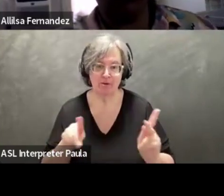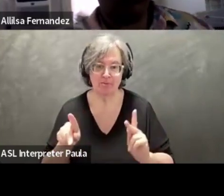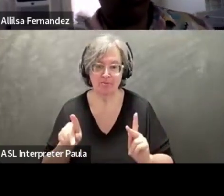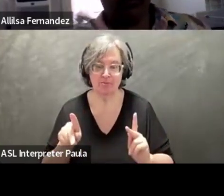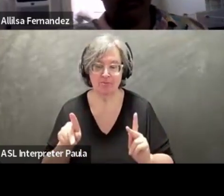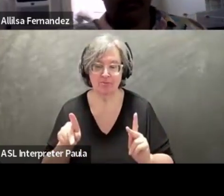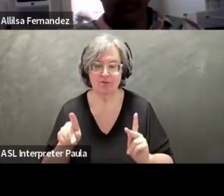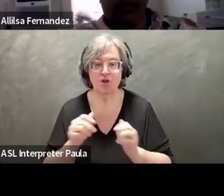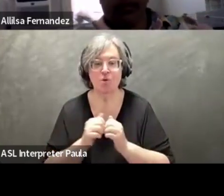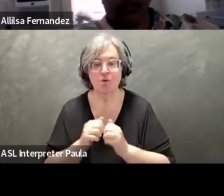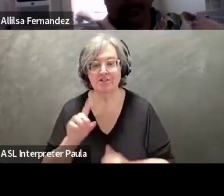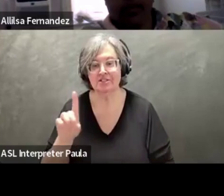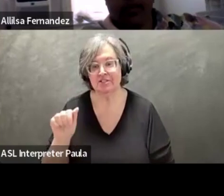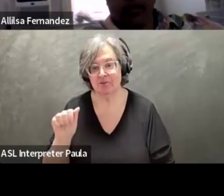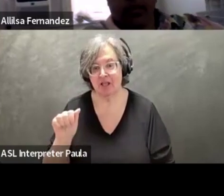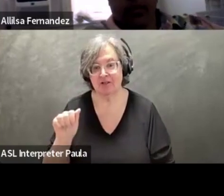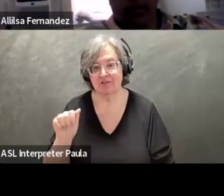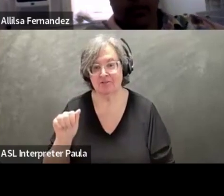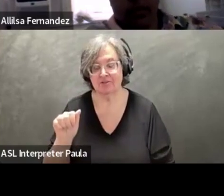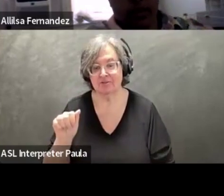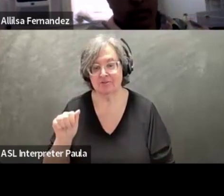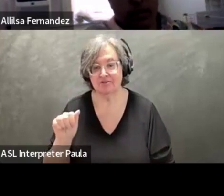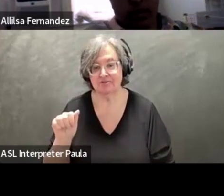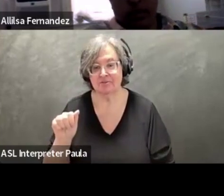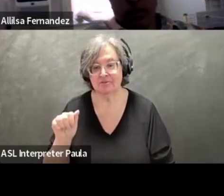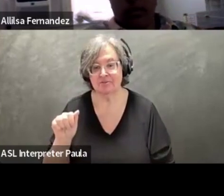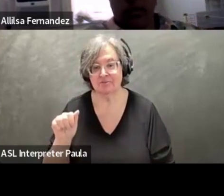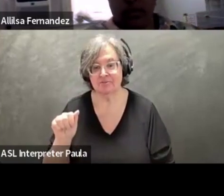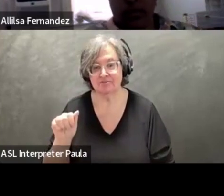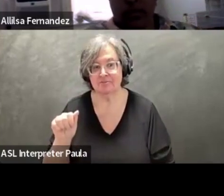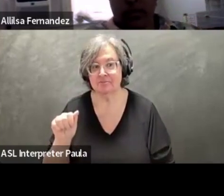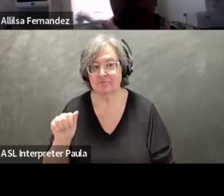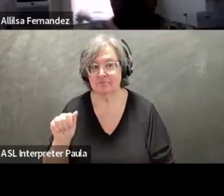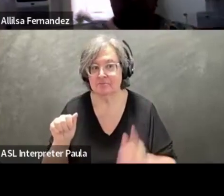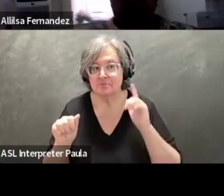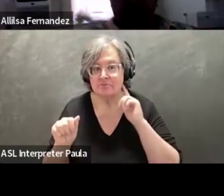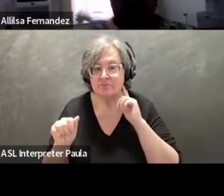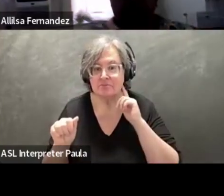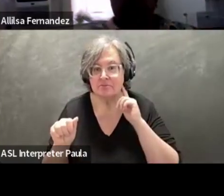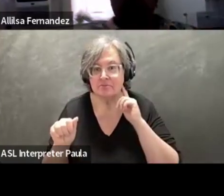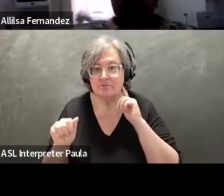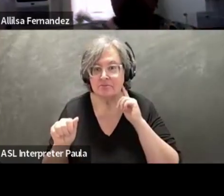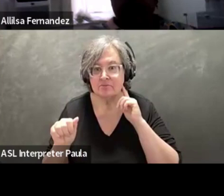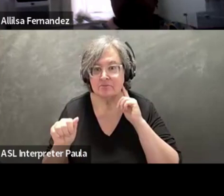disabilities In the